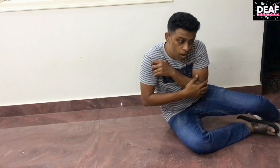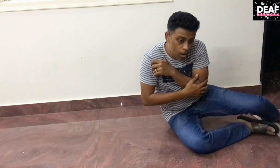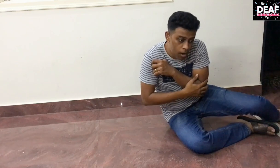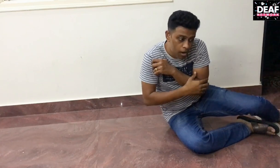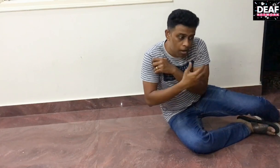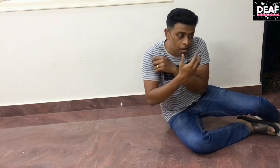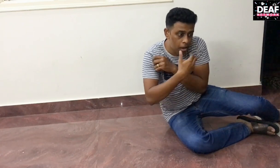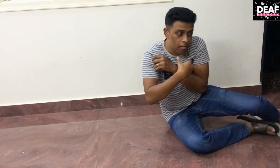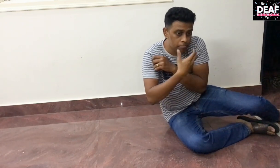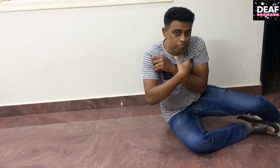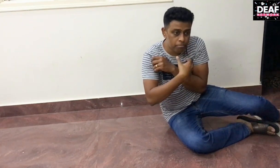My Iphone!!!!